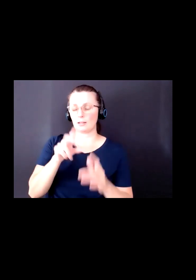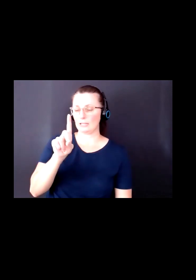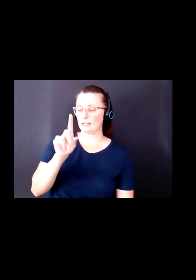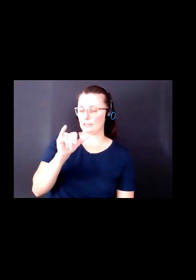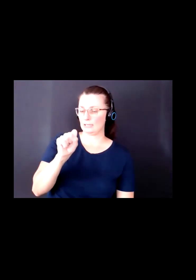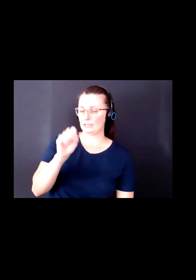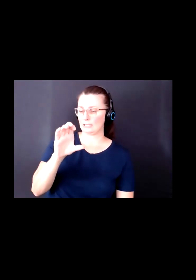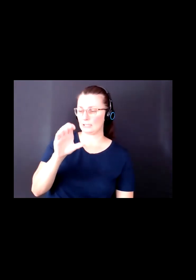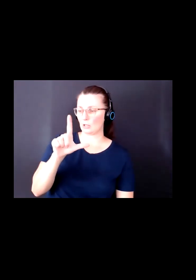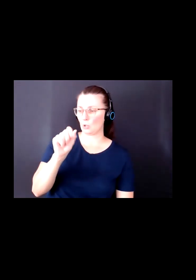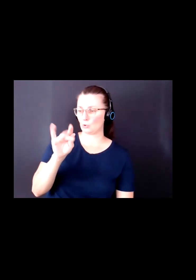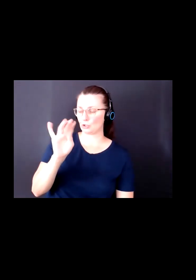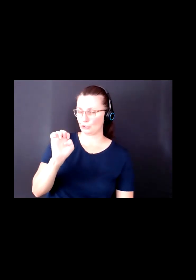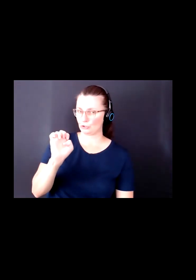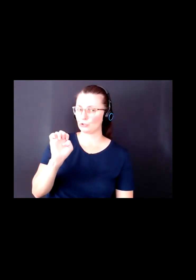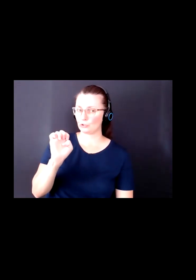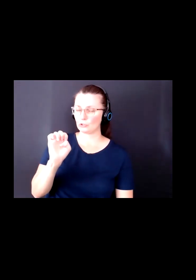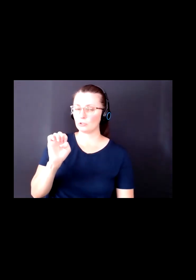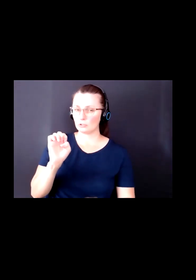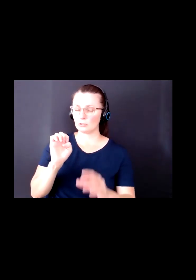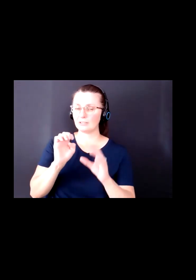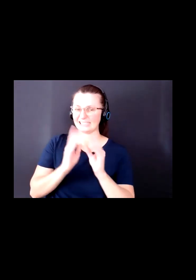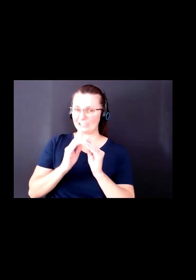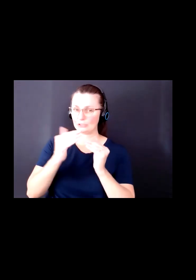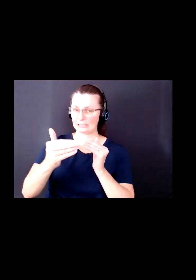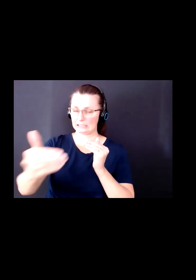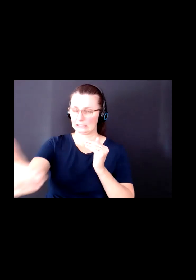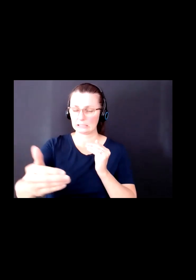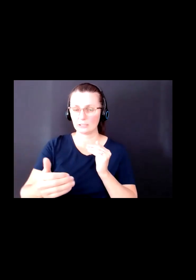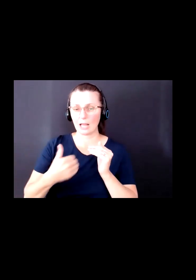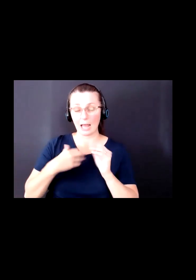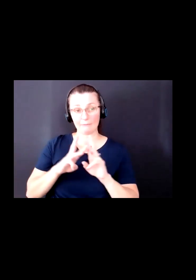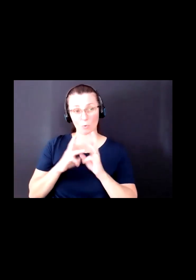monthly workshops. Right now we're just previewing our